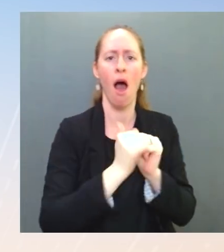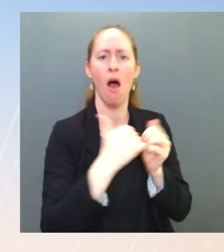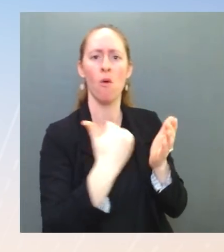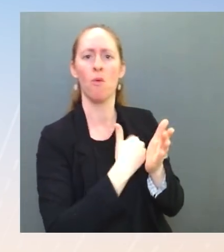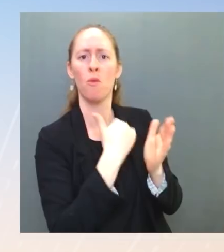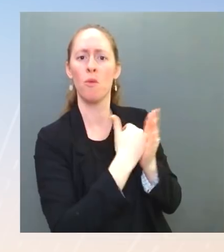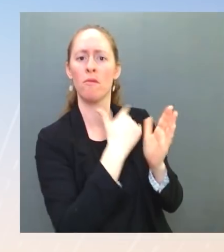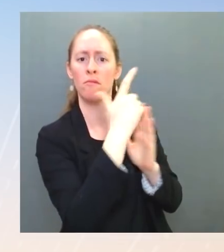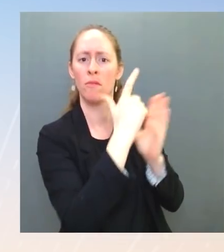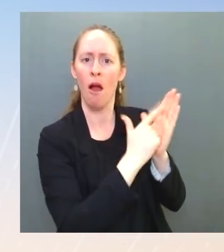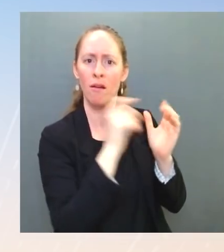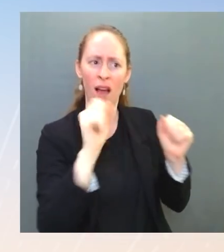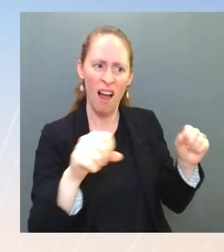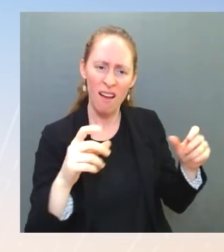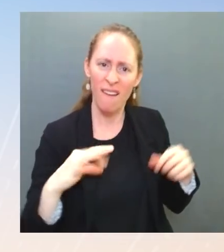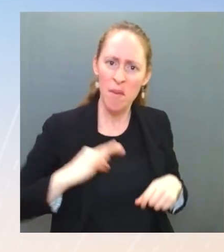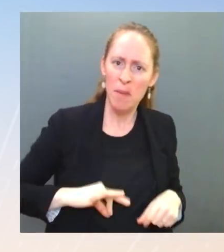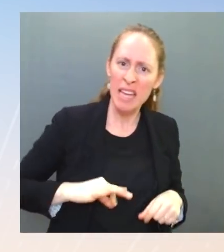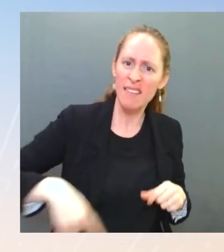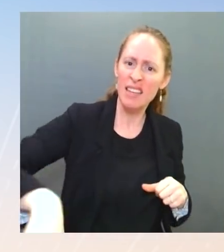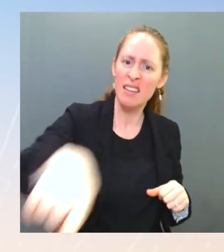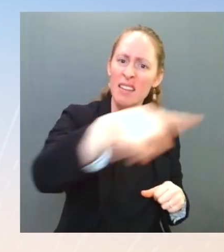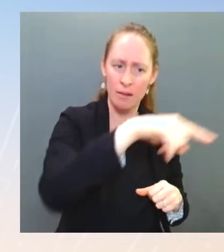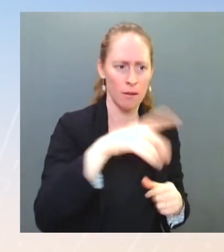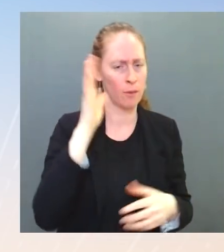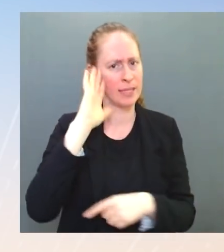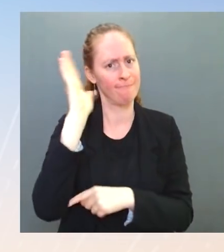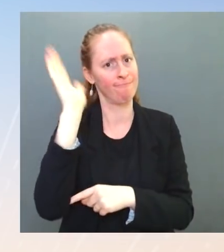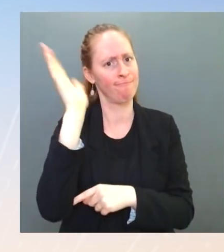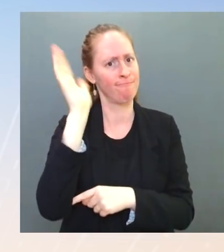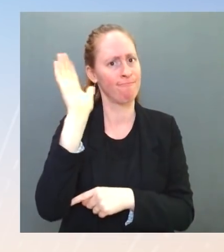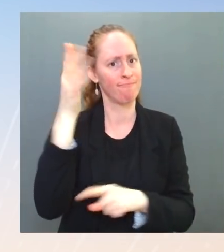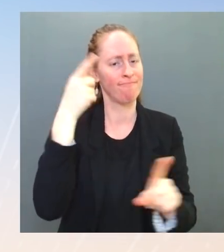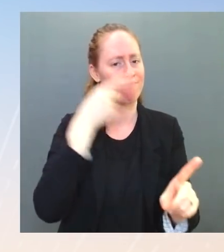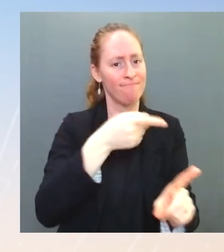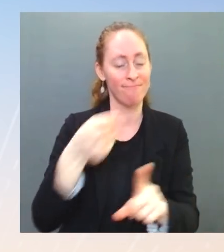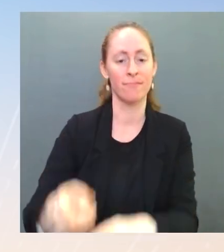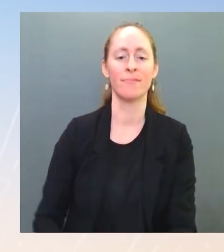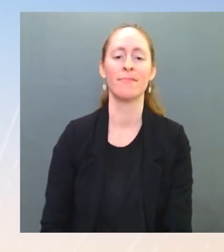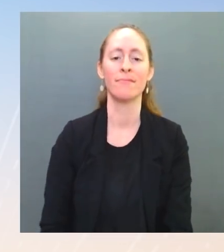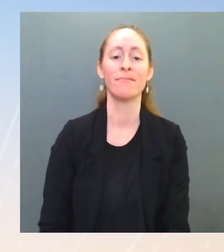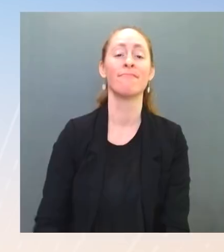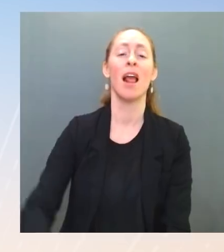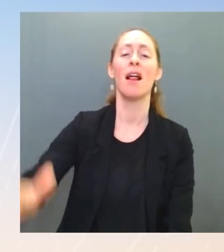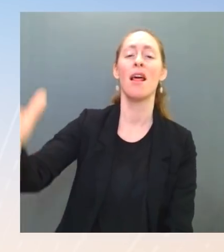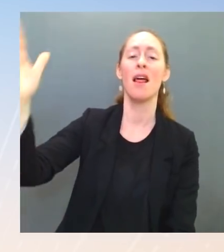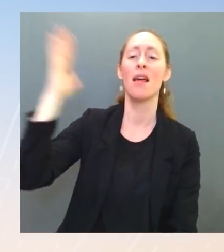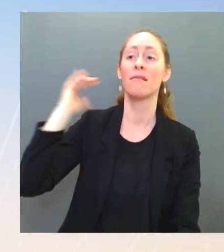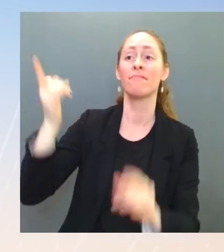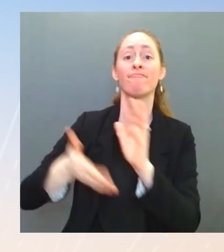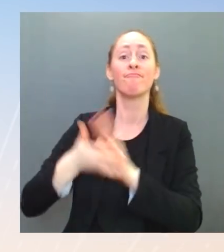When he was running I think many of you heard him say and convey he wanted to be the President for all people, whether you voted for him or not